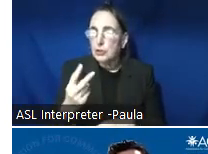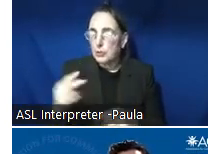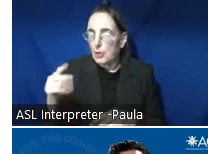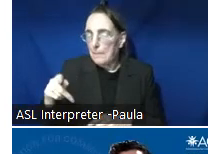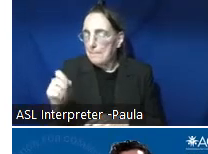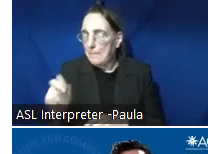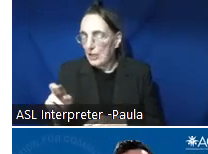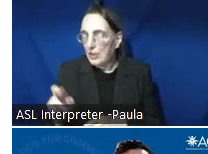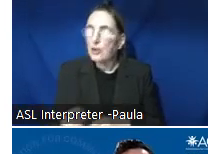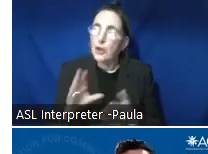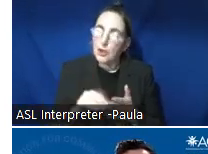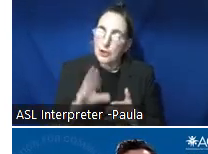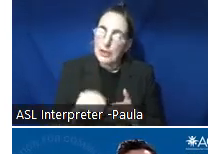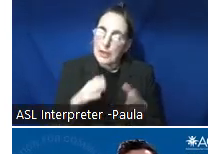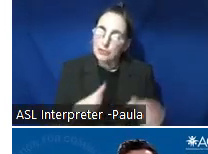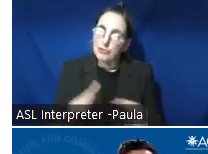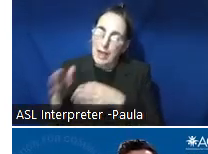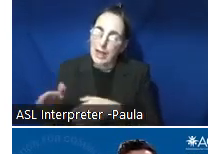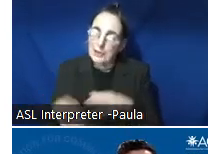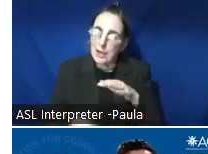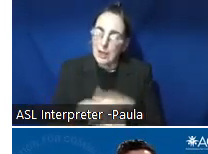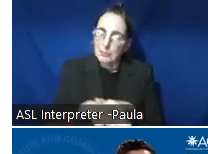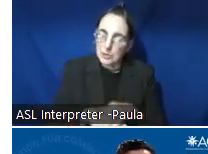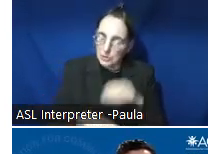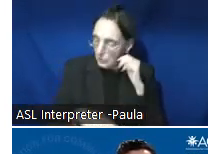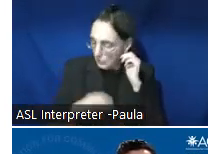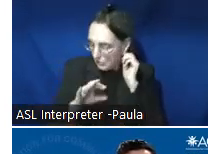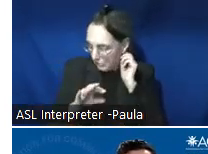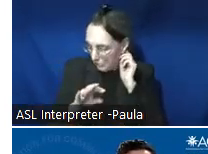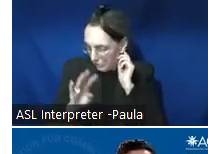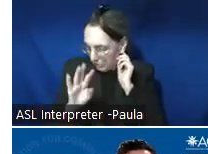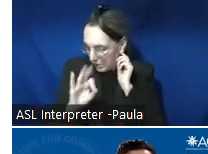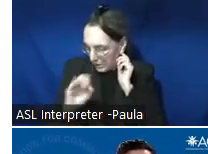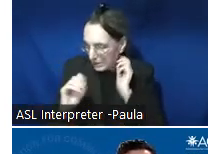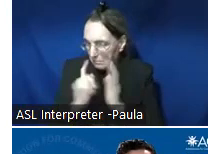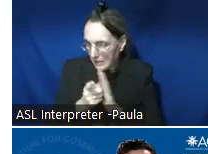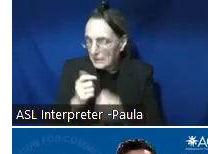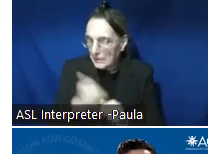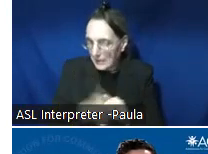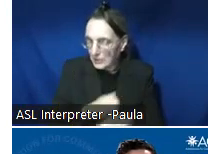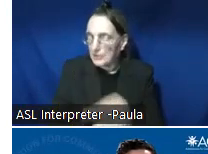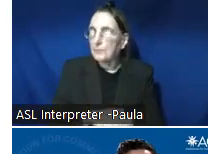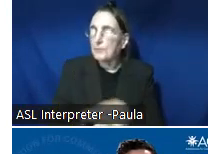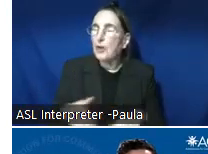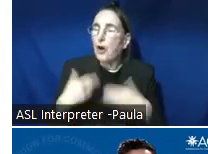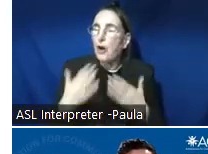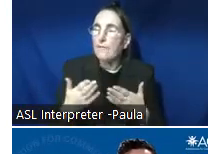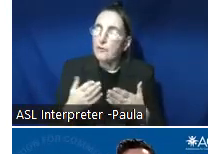sessions each, one-on-one state coaching sessions offering support from housing services subject matter experts, and a